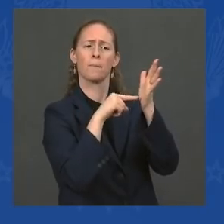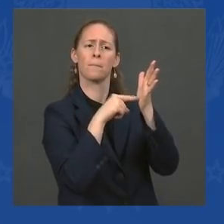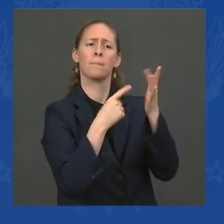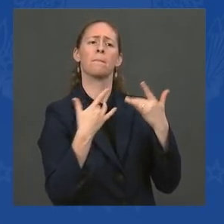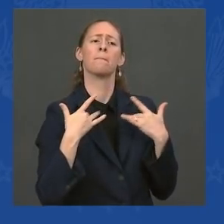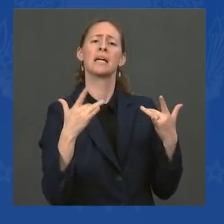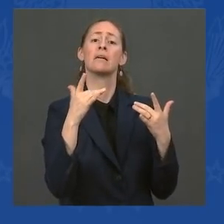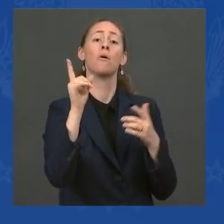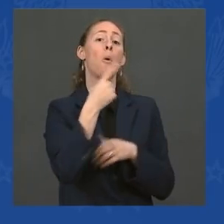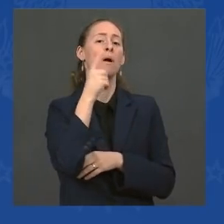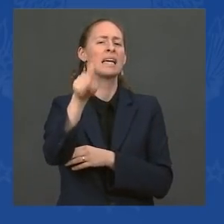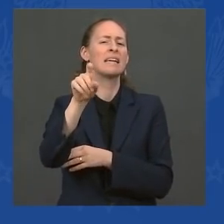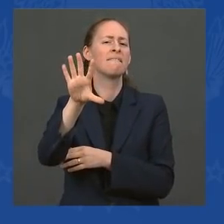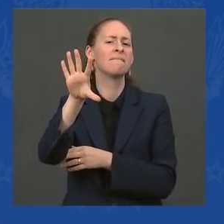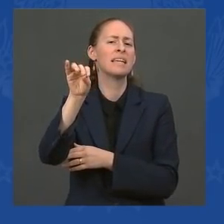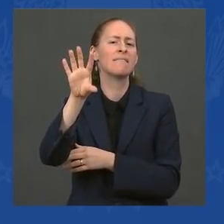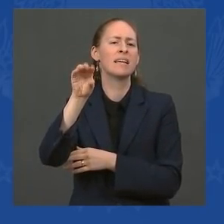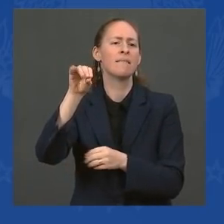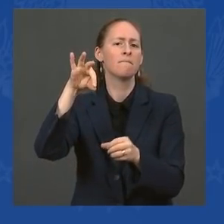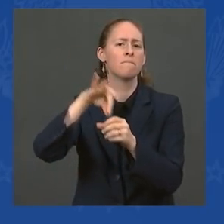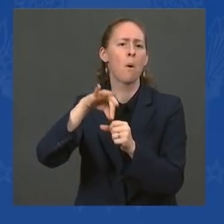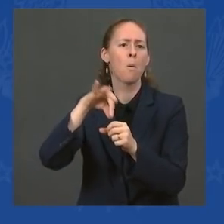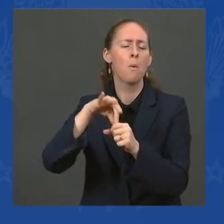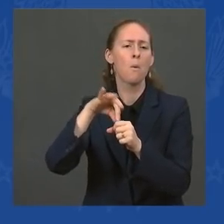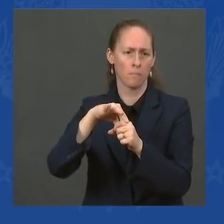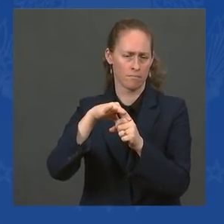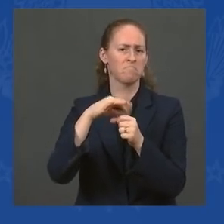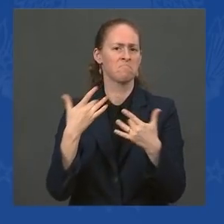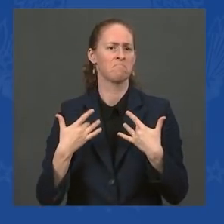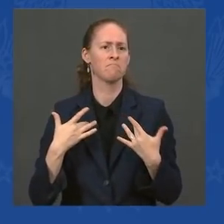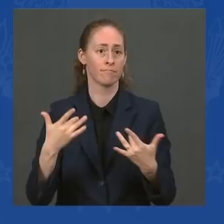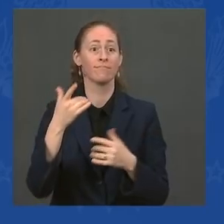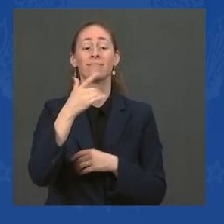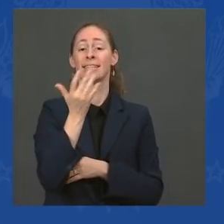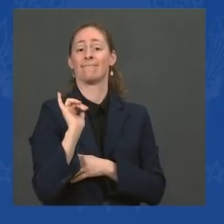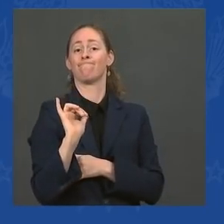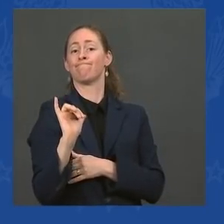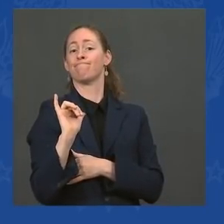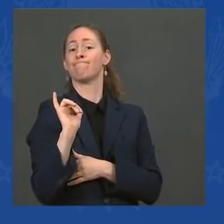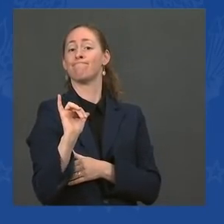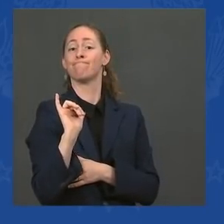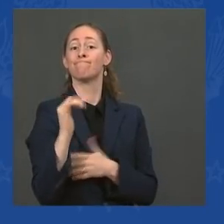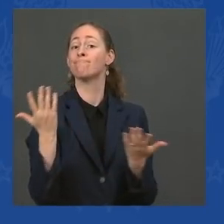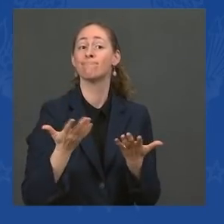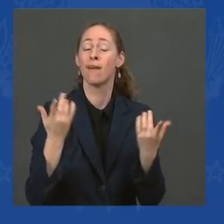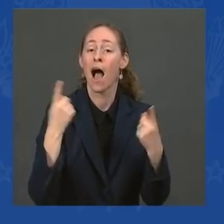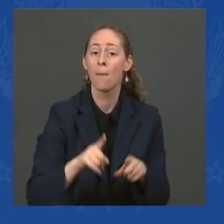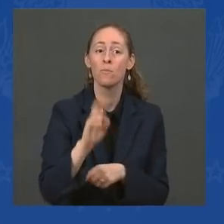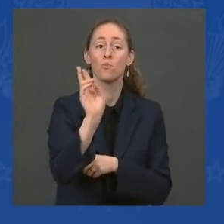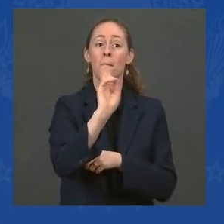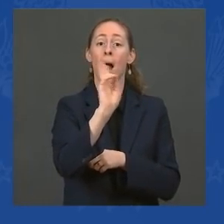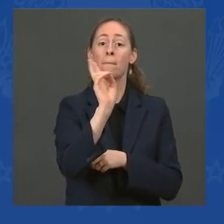I was -- we were informed by our Republican friends that they had to be all Democrat votes; they weren't going to help.